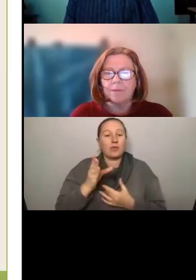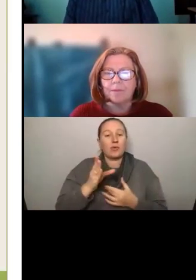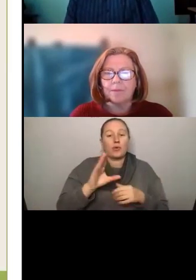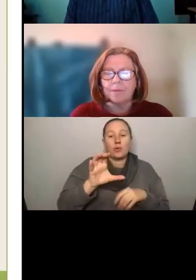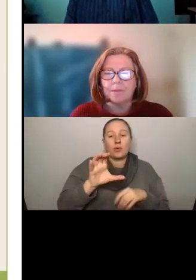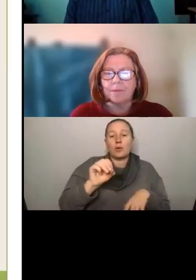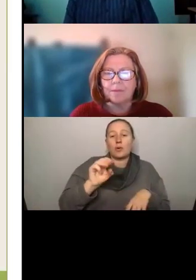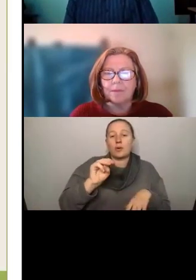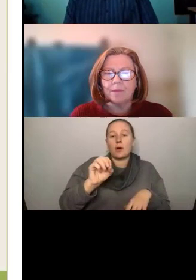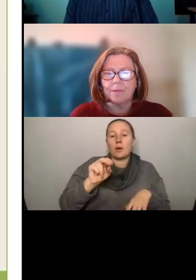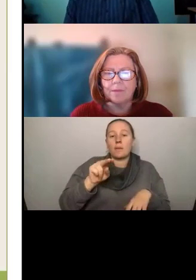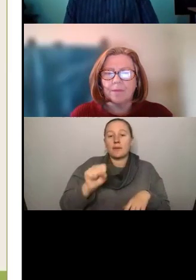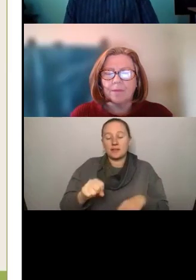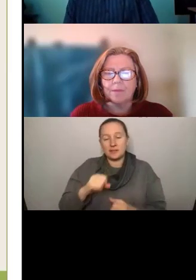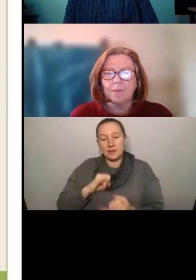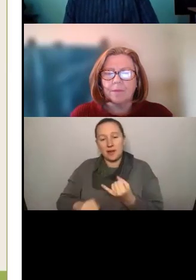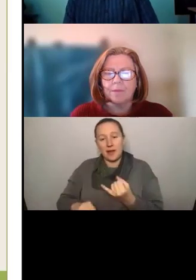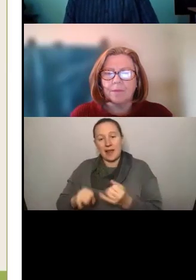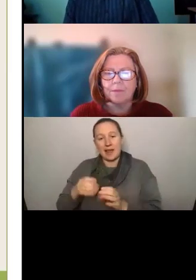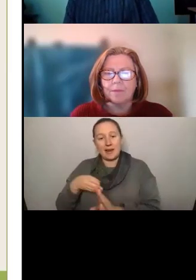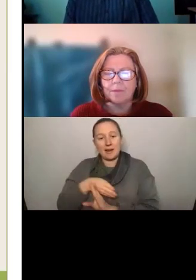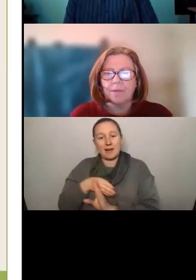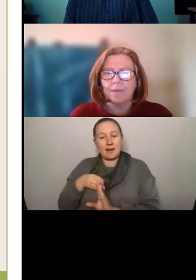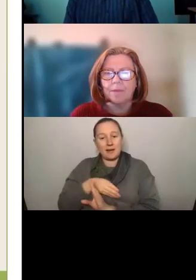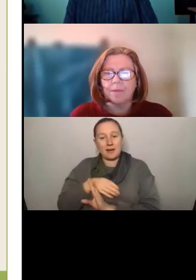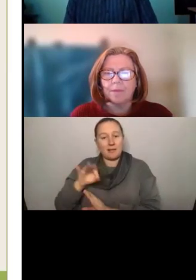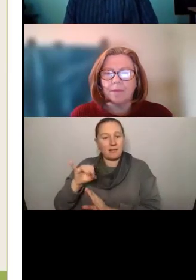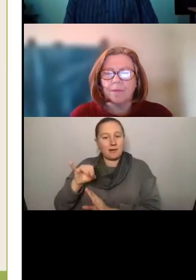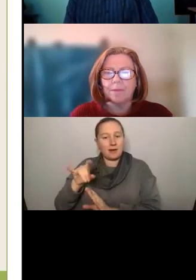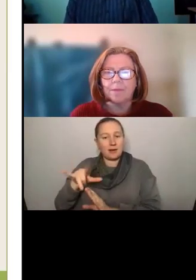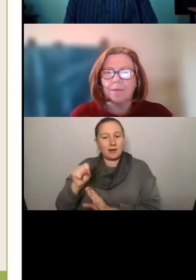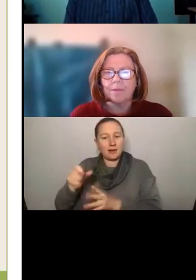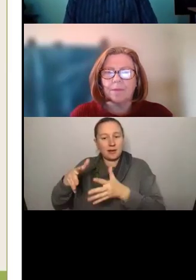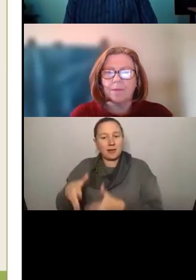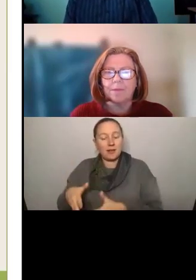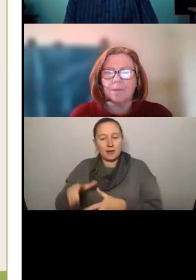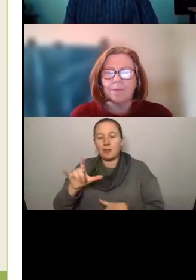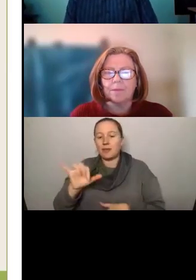when you get to that 90 day end of project period, the link is not going to appear